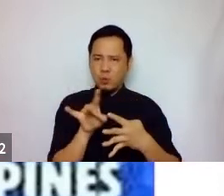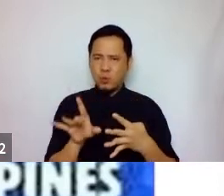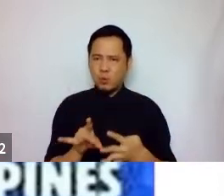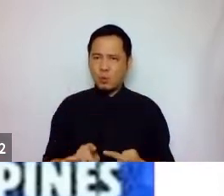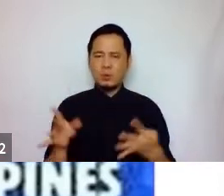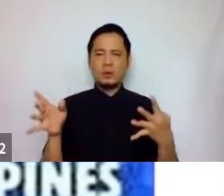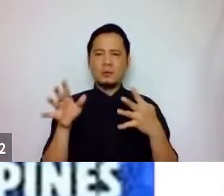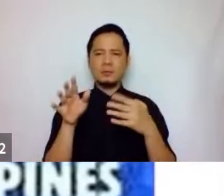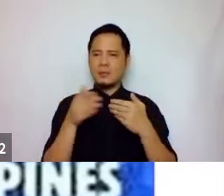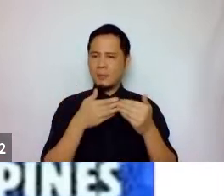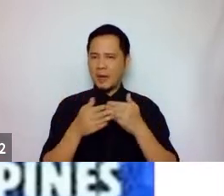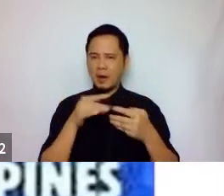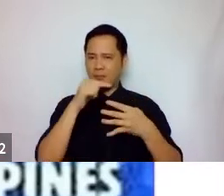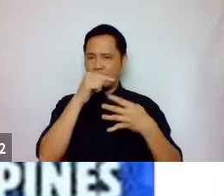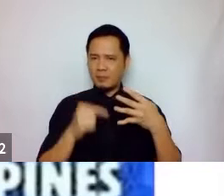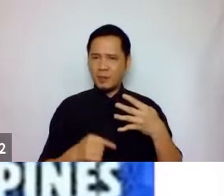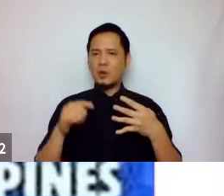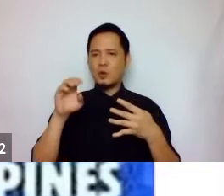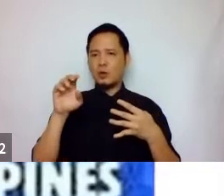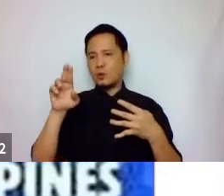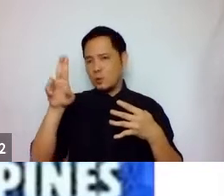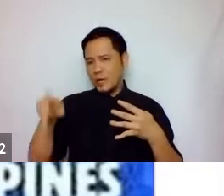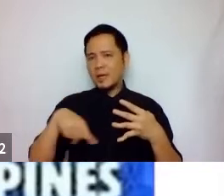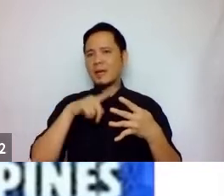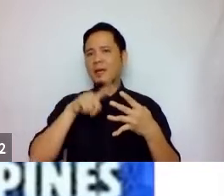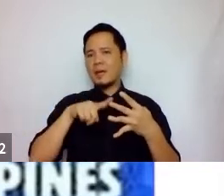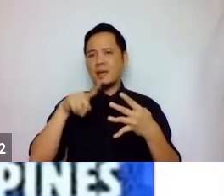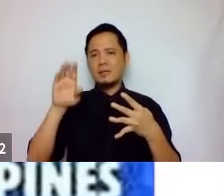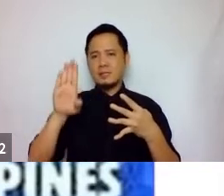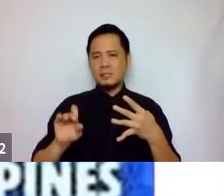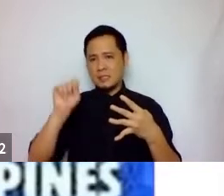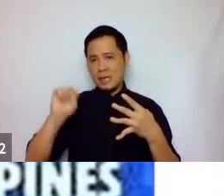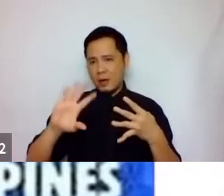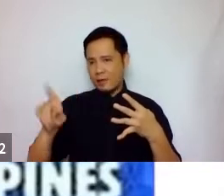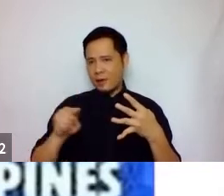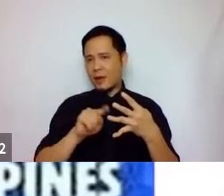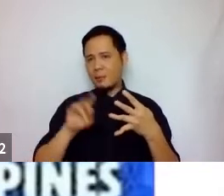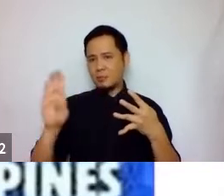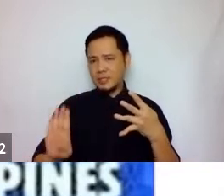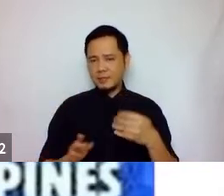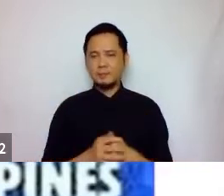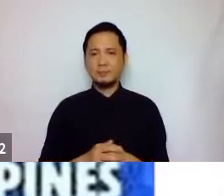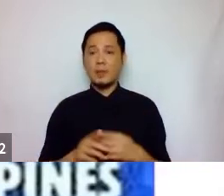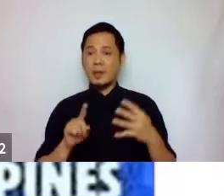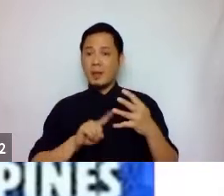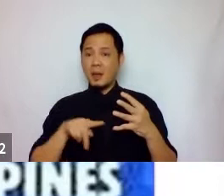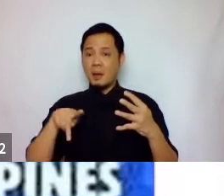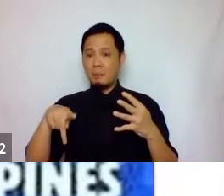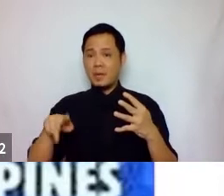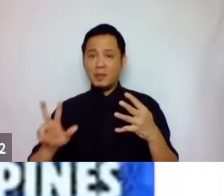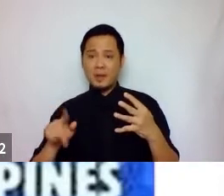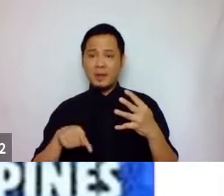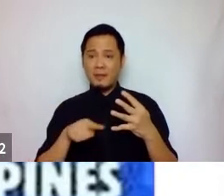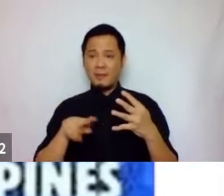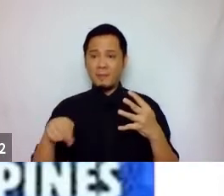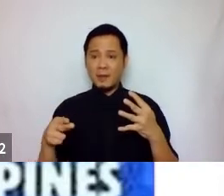Aside from that, South Africa or Brazil or even P3 has one more mutation which is the 484.